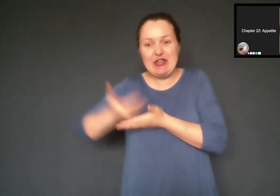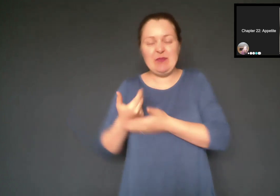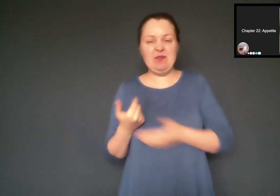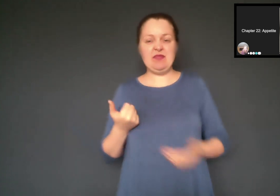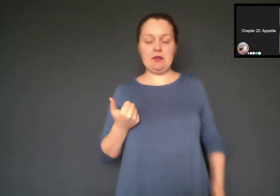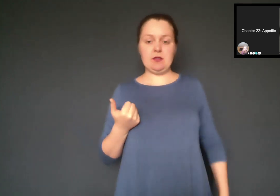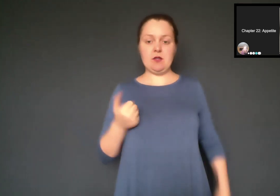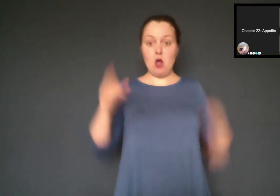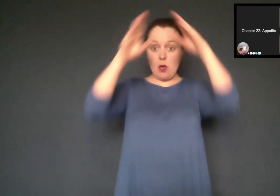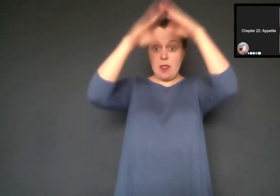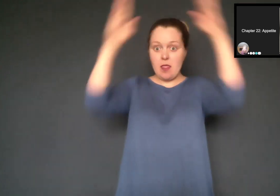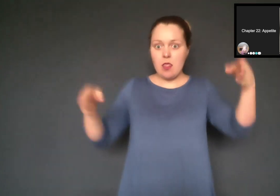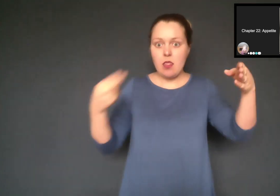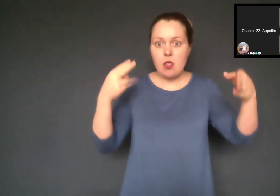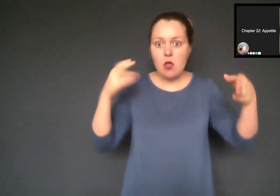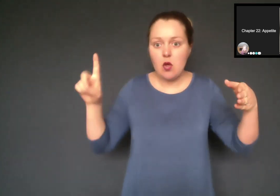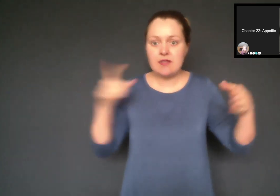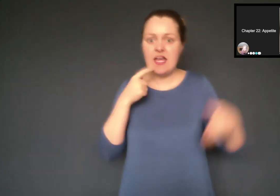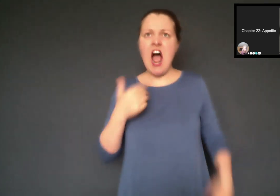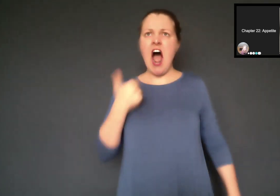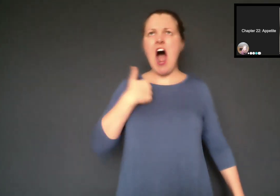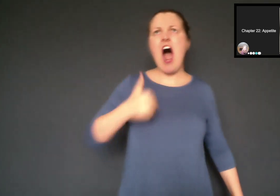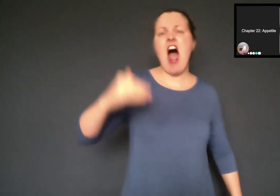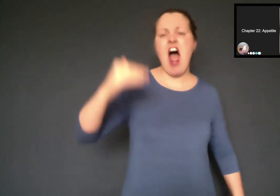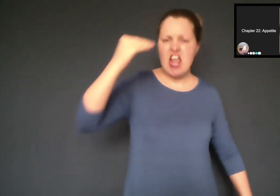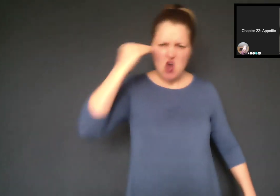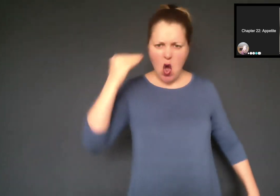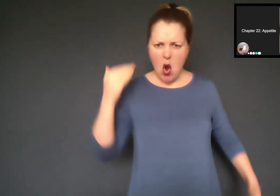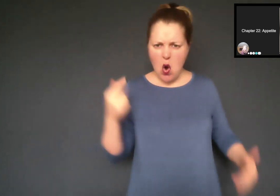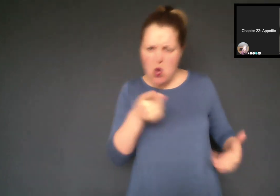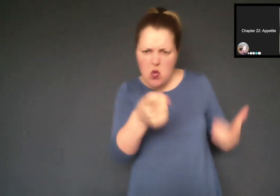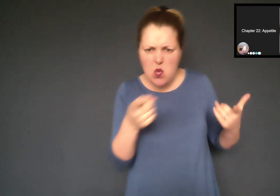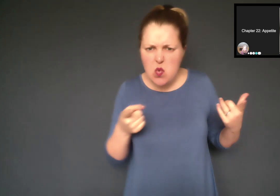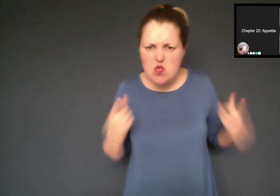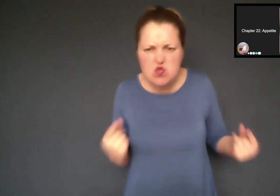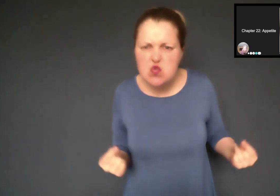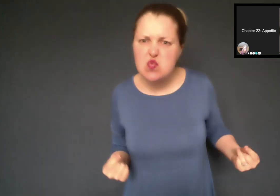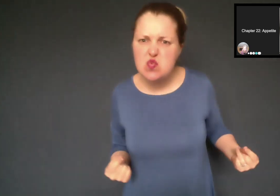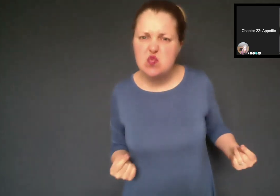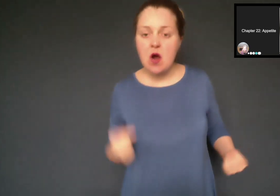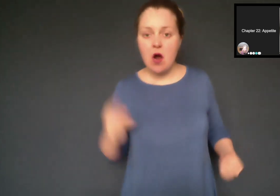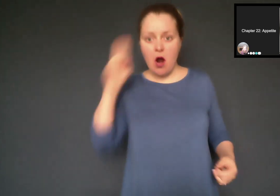what you're doing said the hood house uh-oh harvey thought he's on to me he looked up from the feast